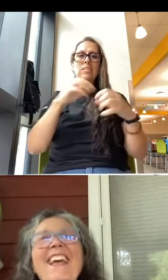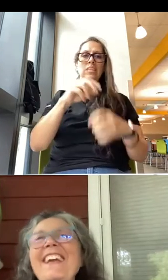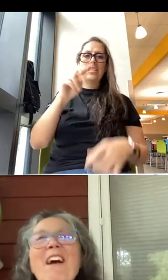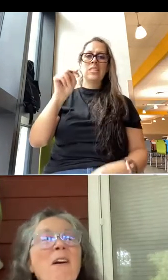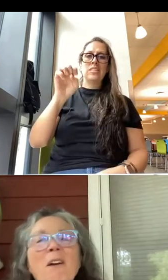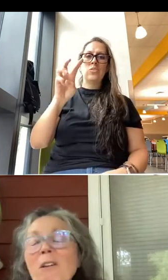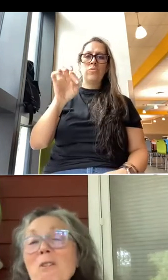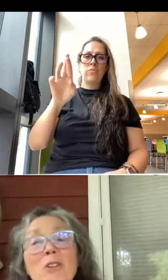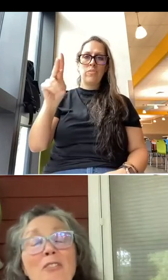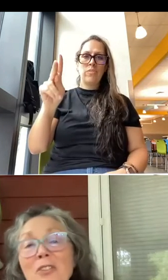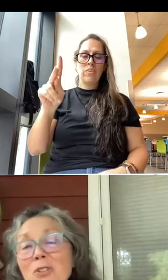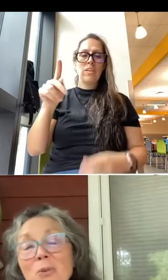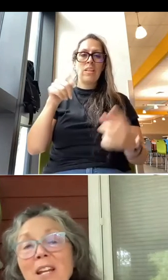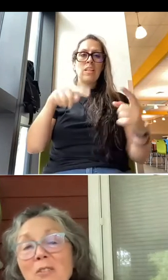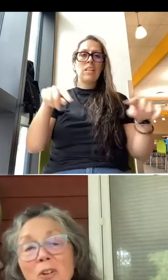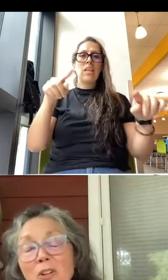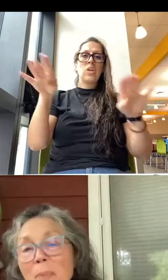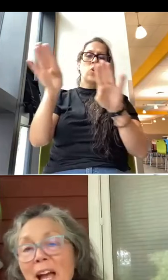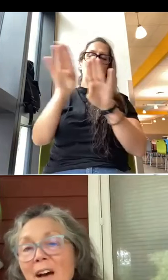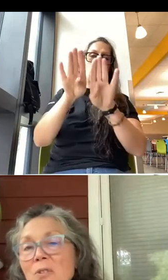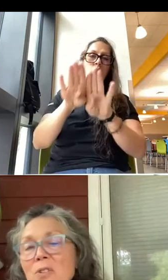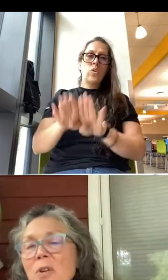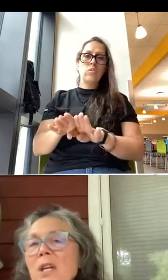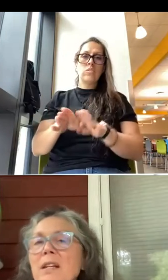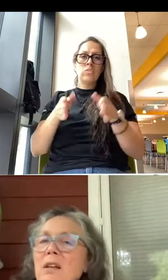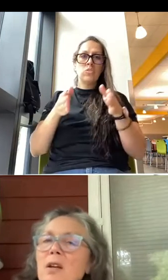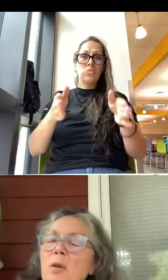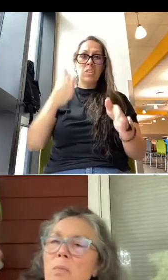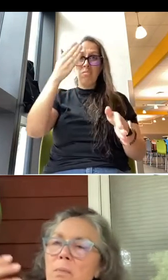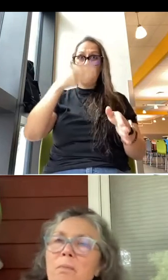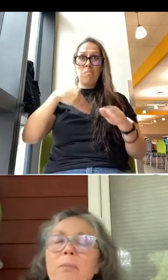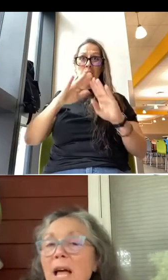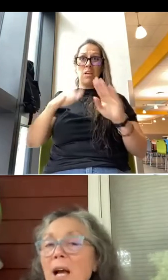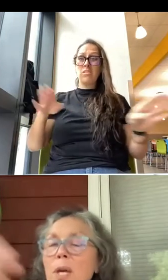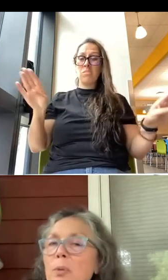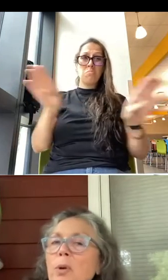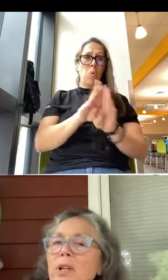they closed off the street in front of my house so that black people wouldn't